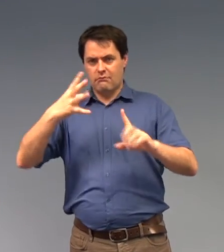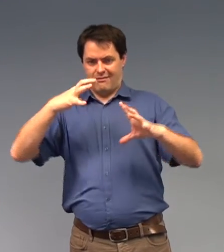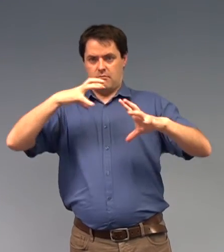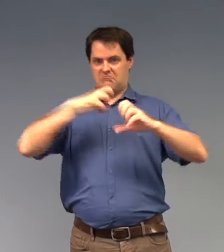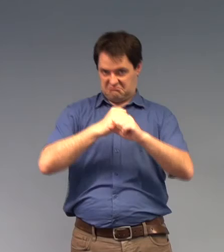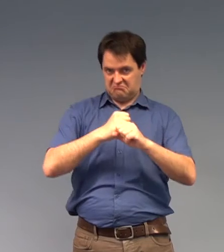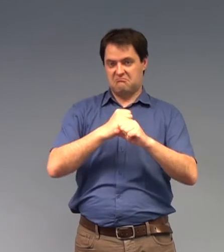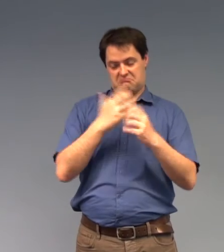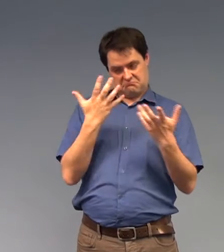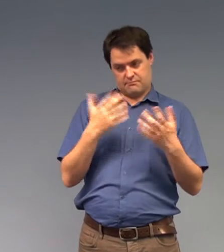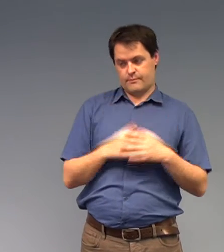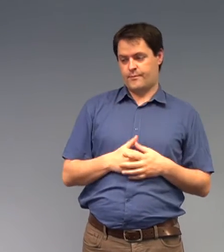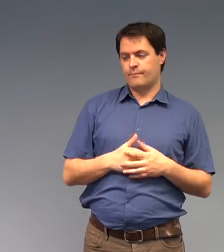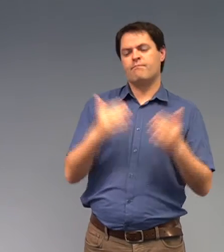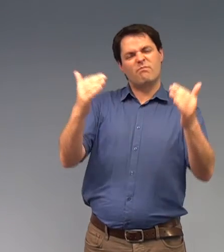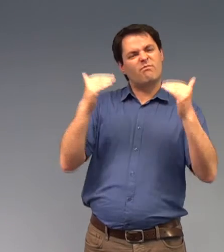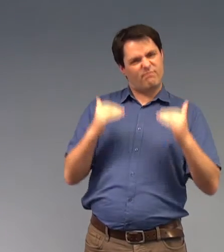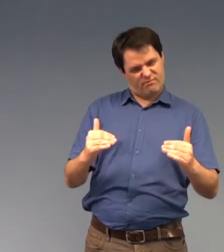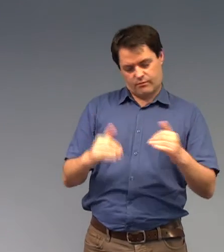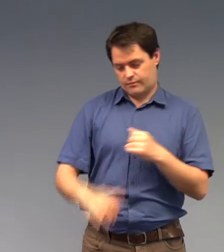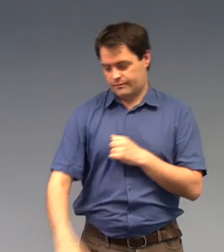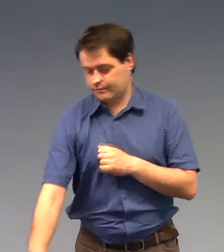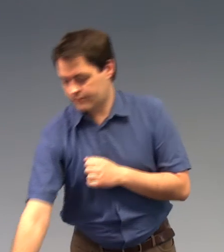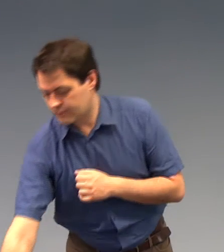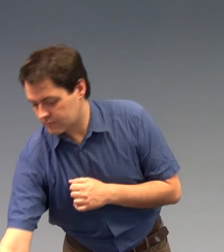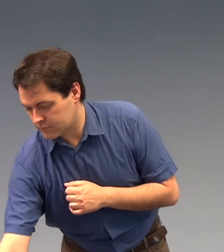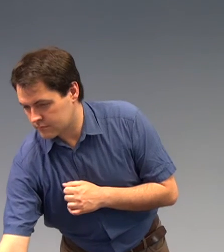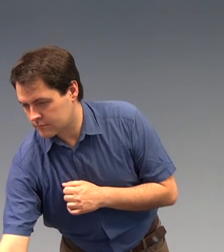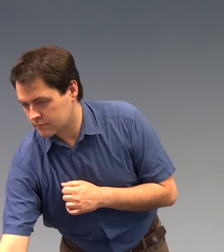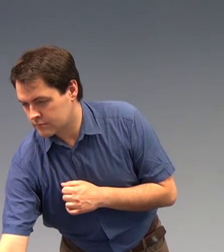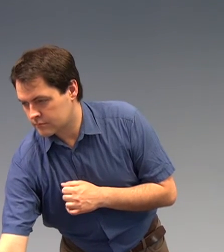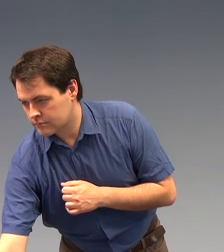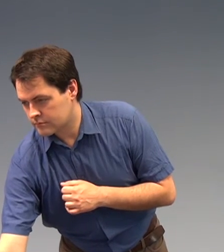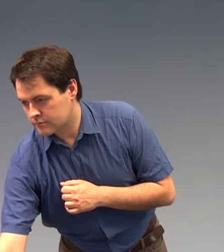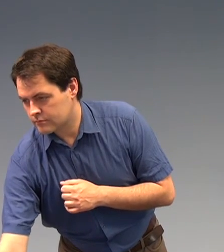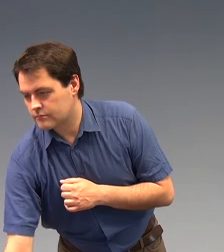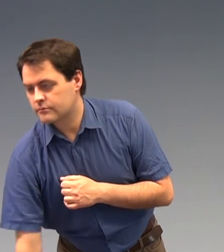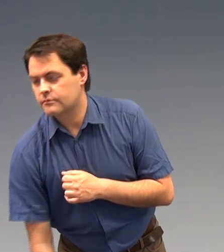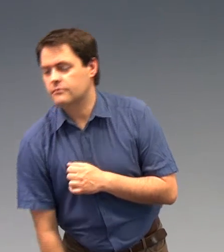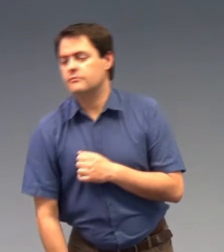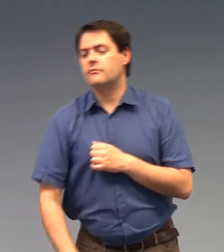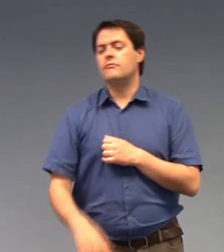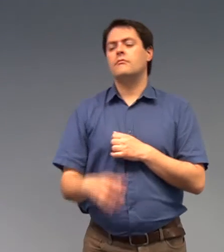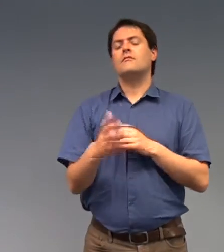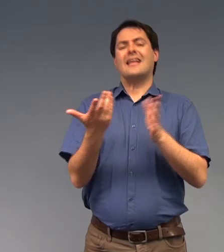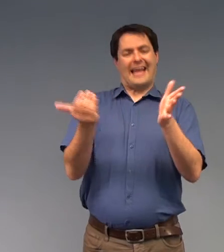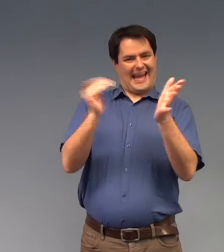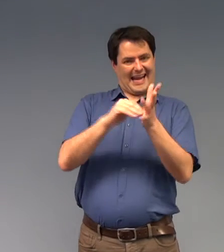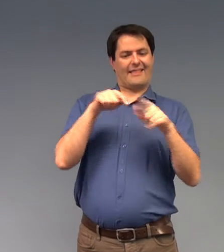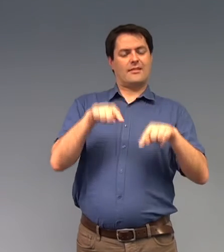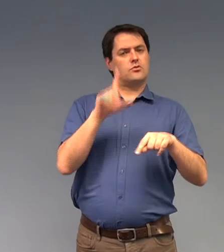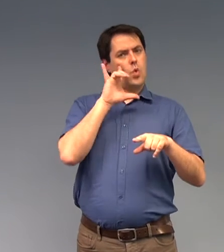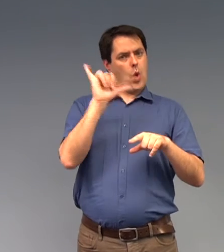that we and our colleagues make, the types of enrichments and impoverishments.